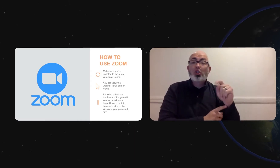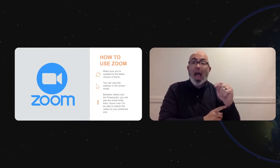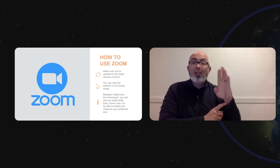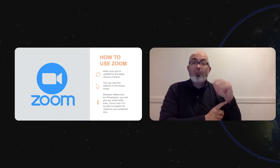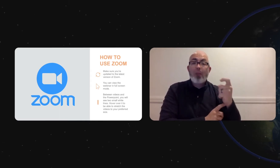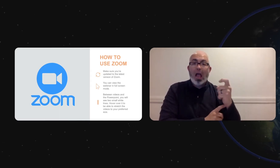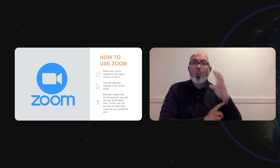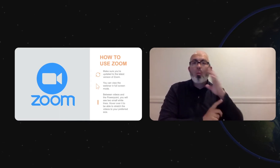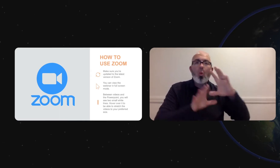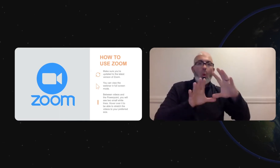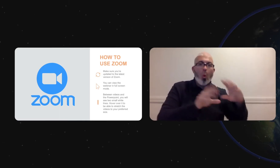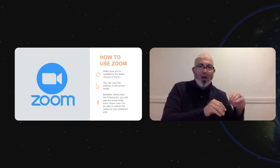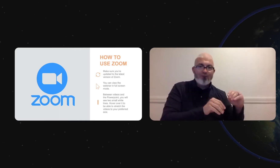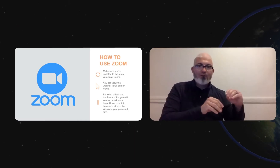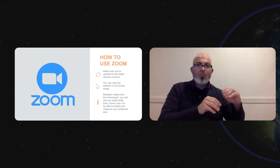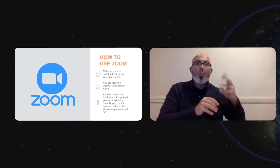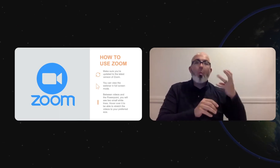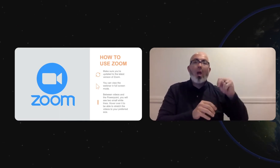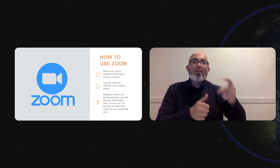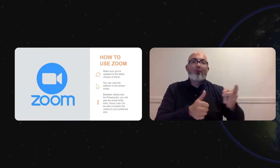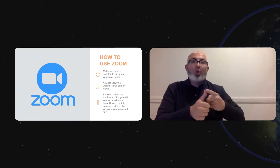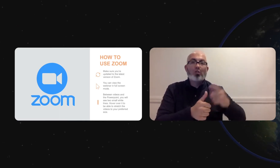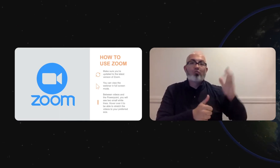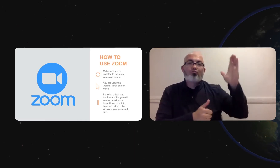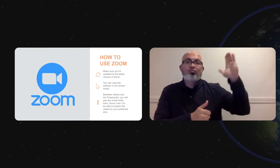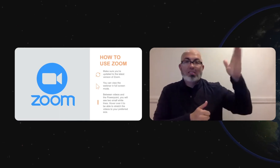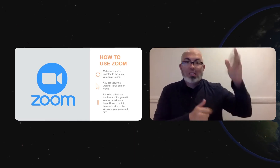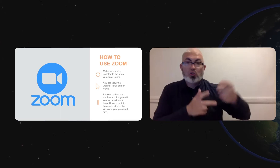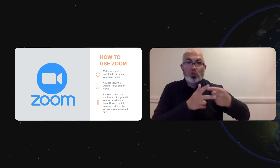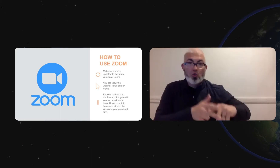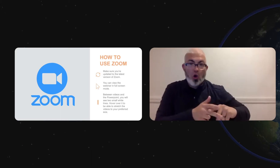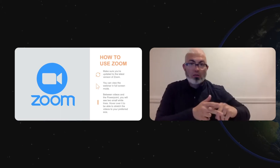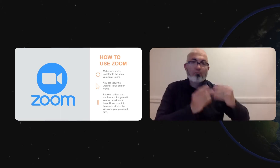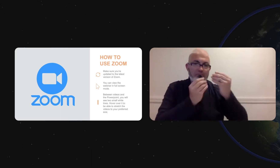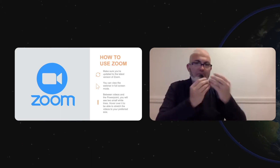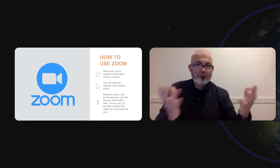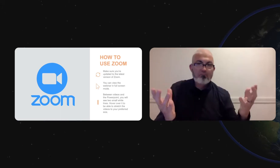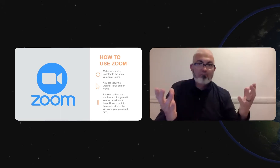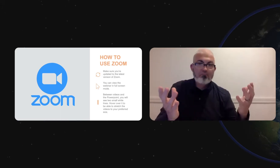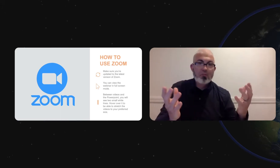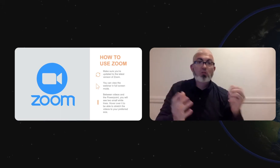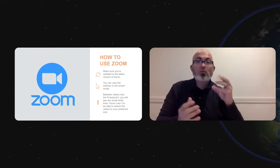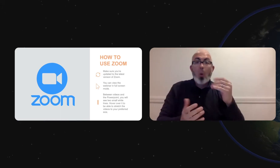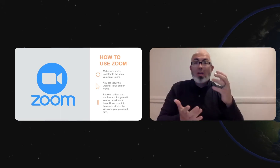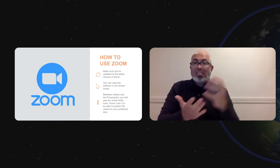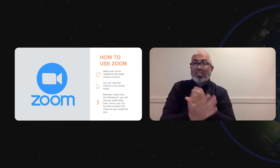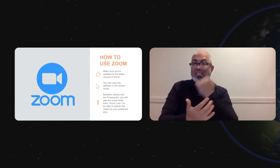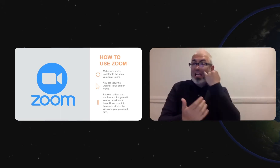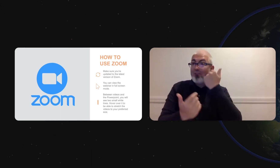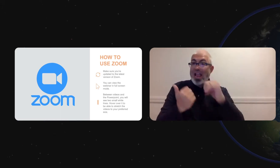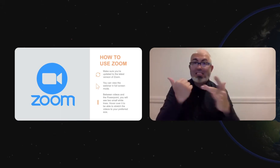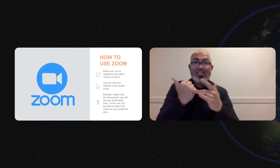to you. The Chat Box will be turned off when we start with our presenter.